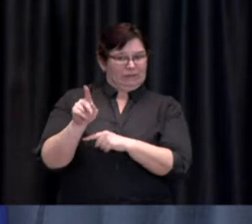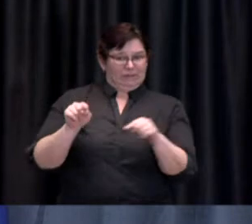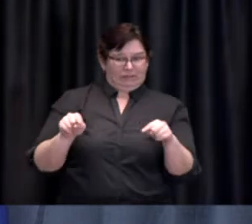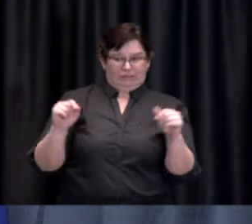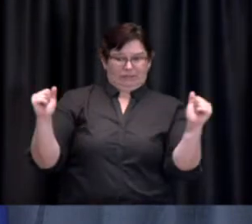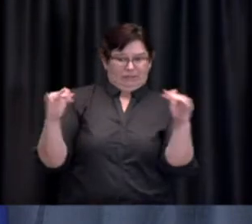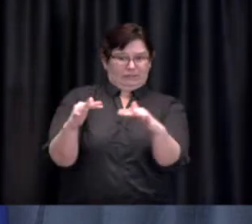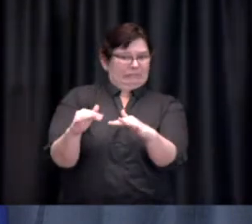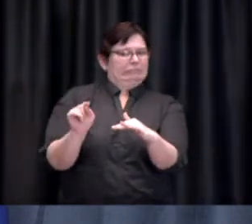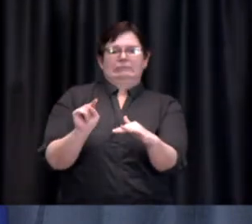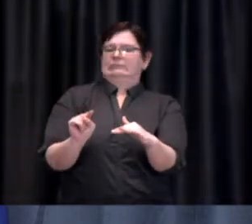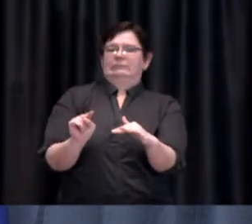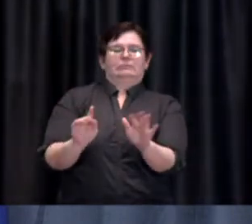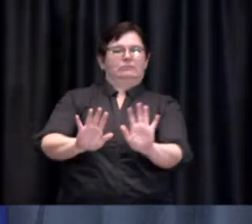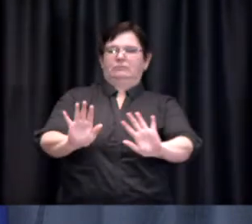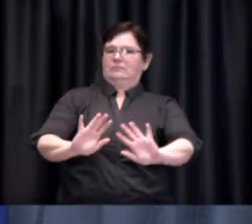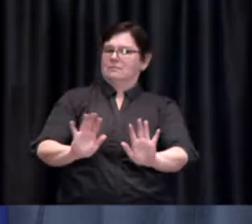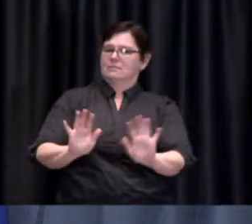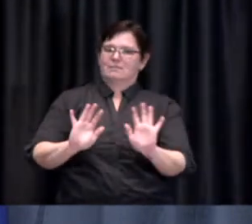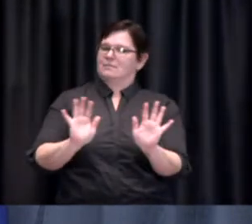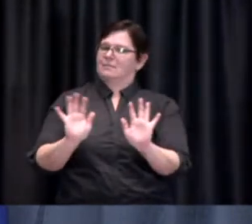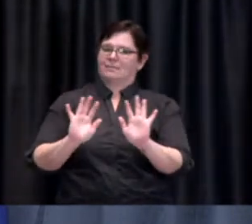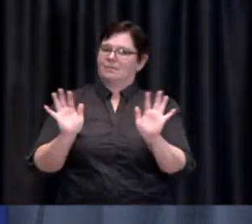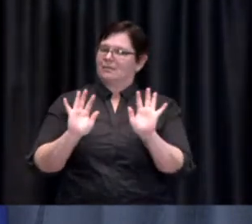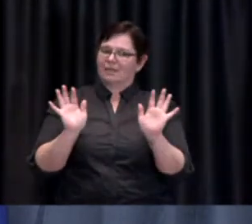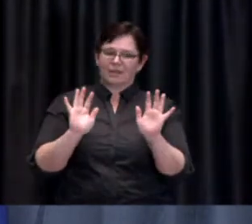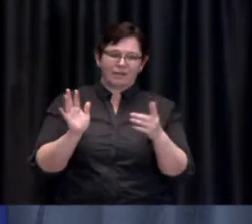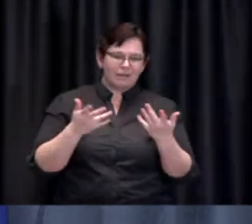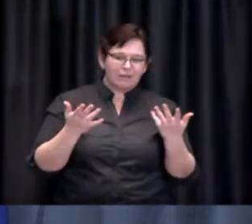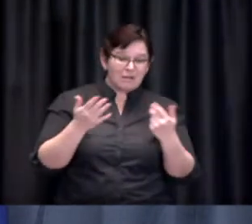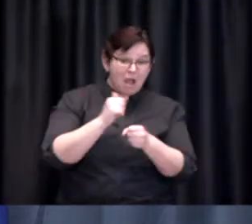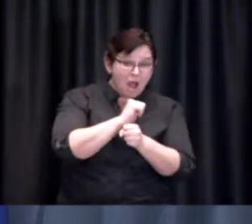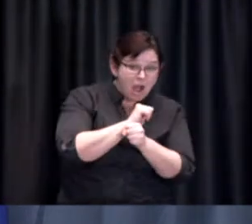that will be whatever stage we're at um crowd scenes like that shoulder to shoulder just doesn't